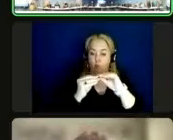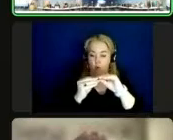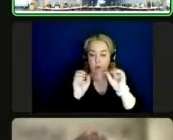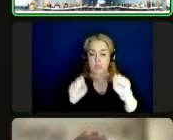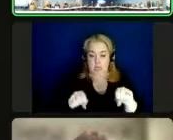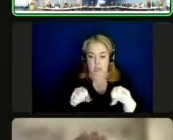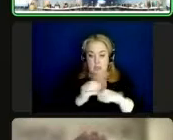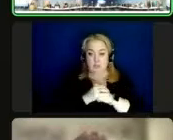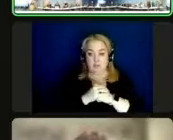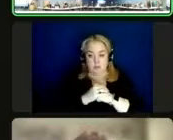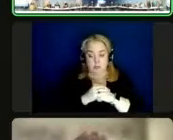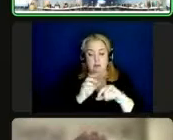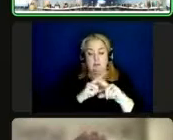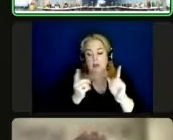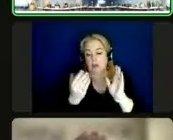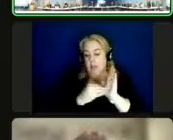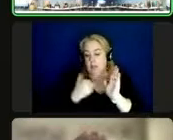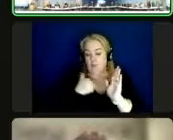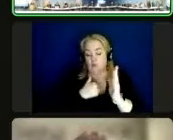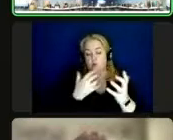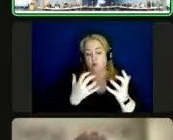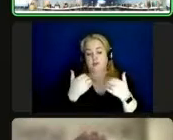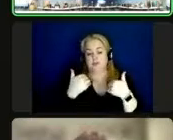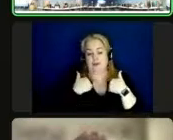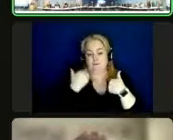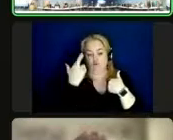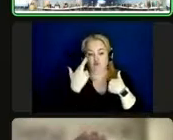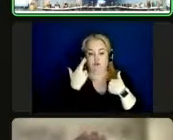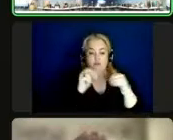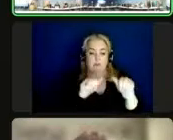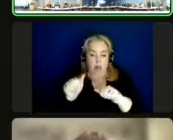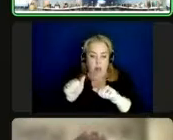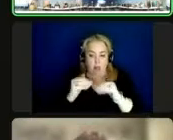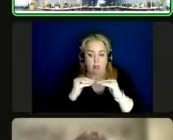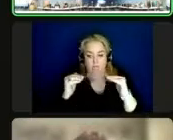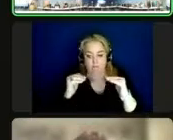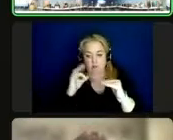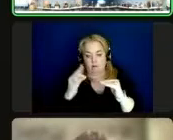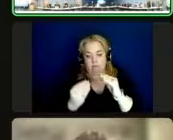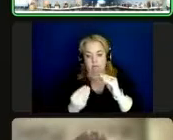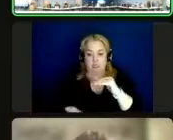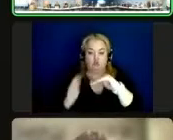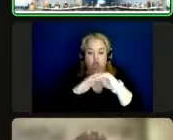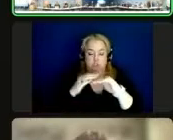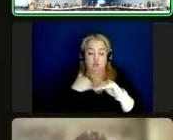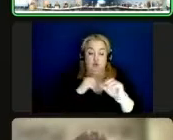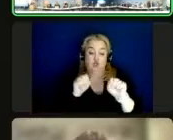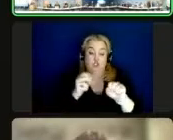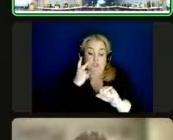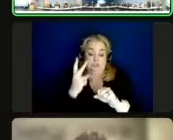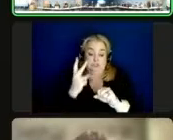THE ONE PERSON GROWTH INCLUDED